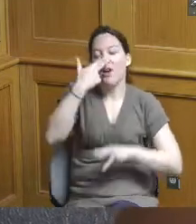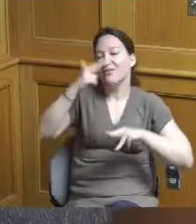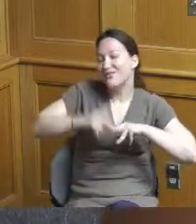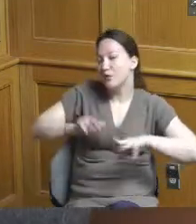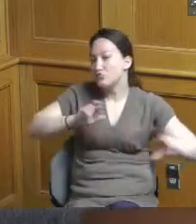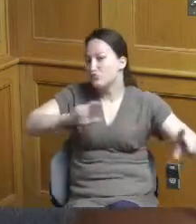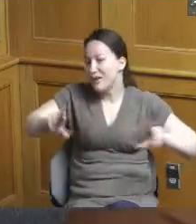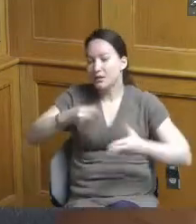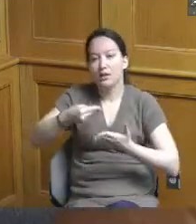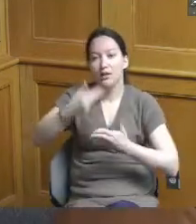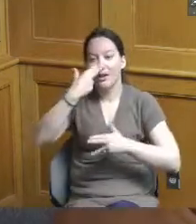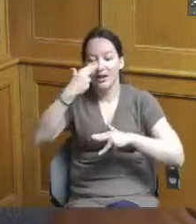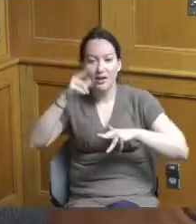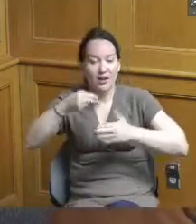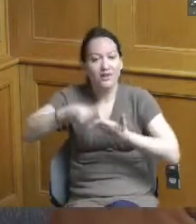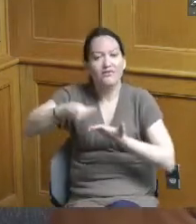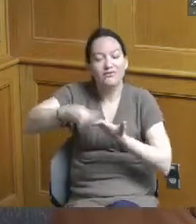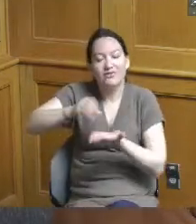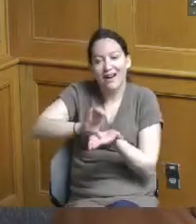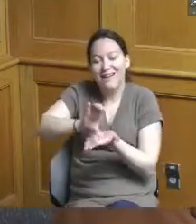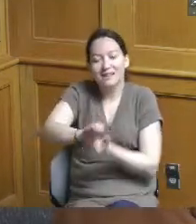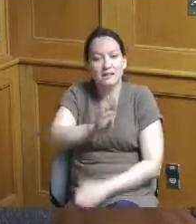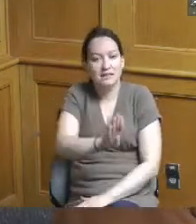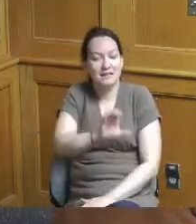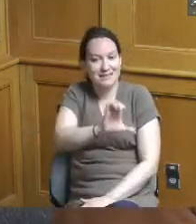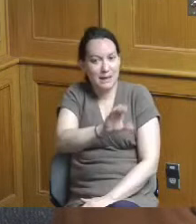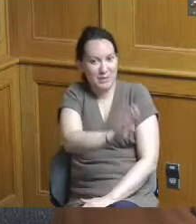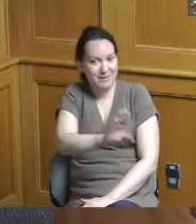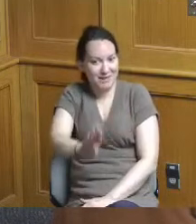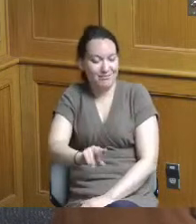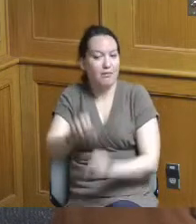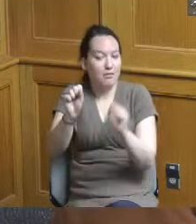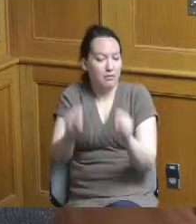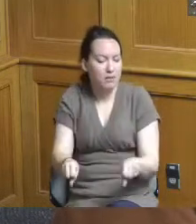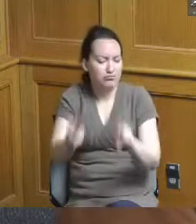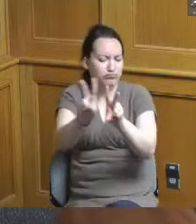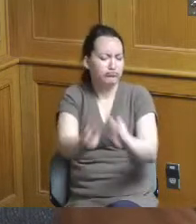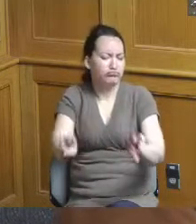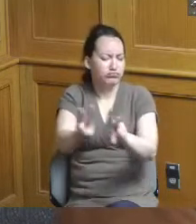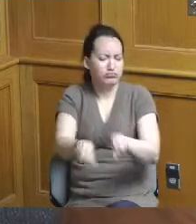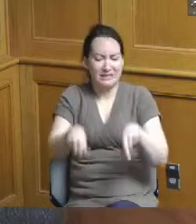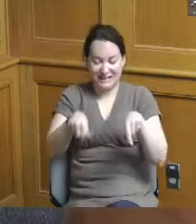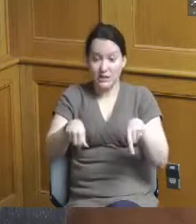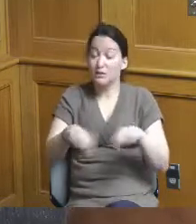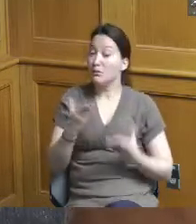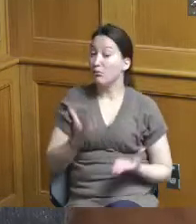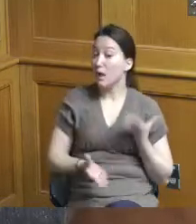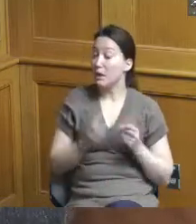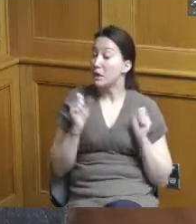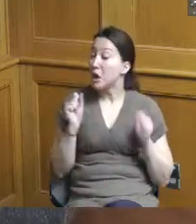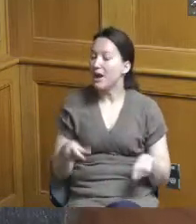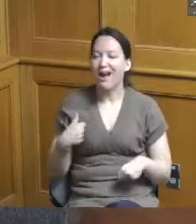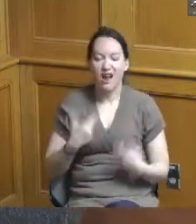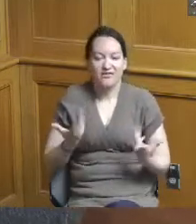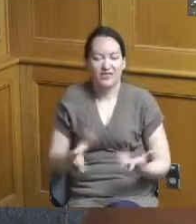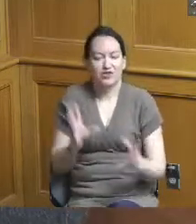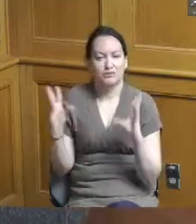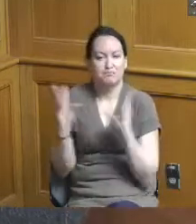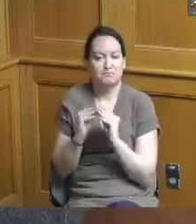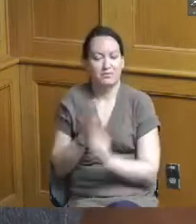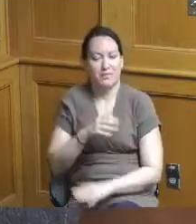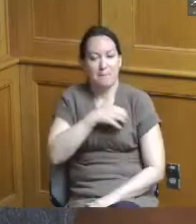port we fund CVB to be able to look at this as a possibility I did speak with the Mayor Forest Park